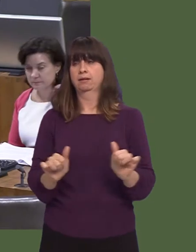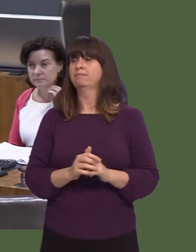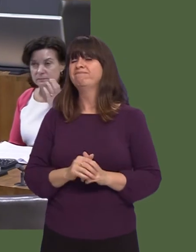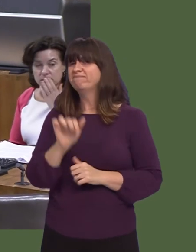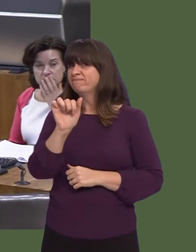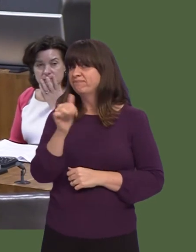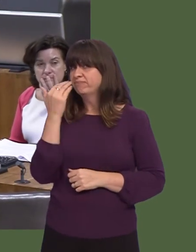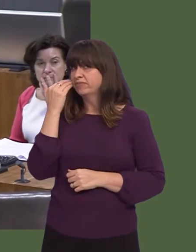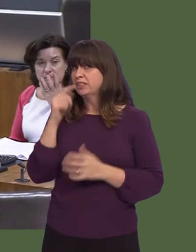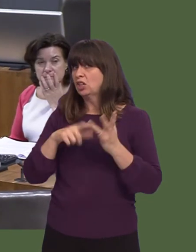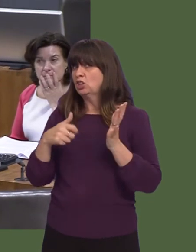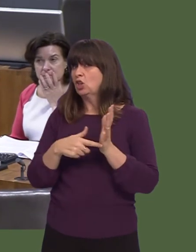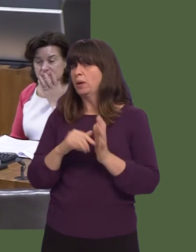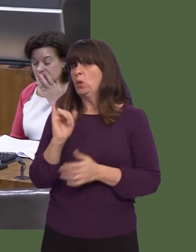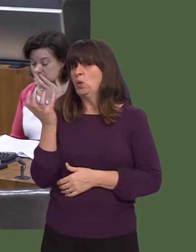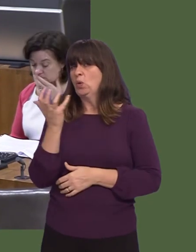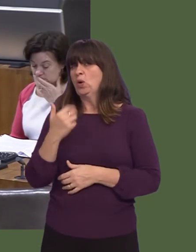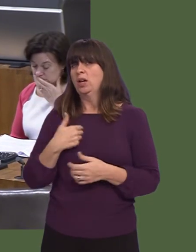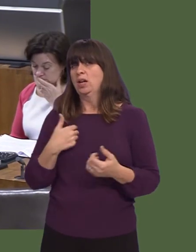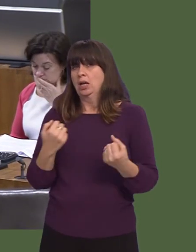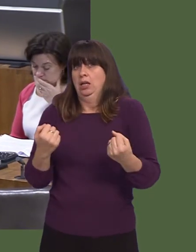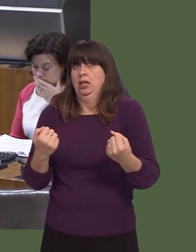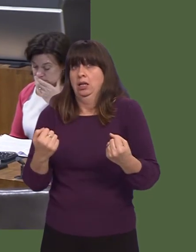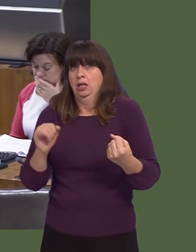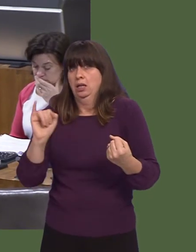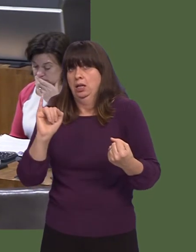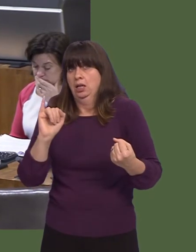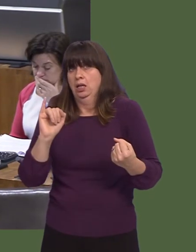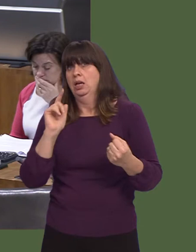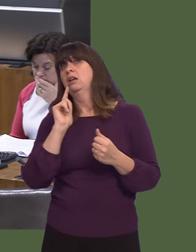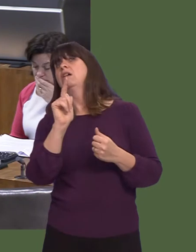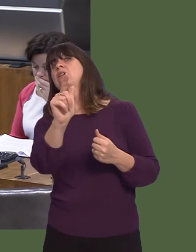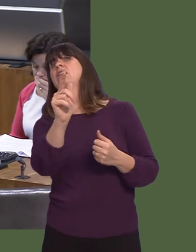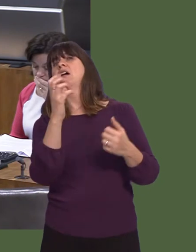I was travelling along the same road, at the same time, but I didn't see it. It's right